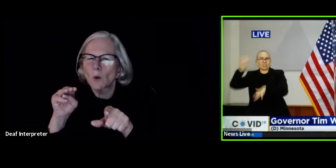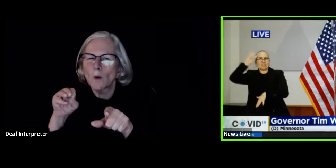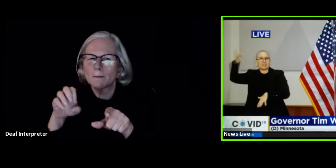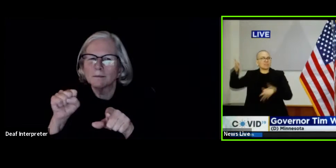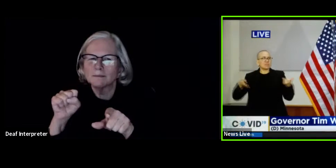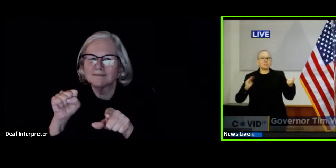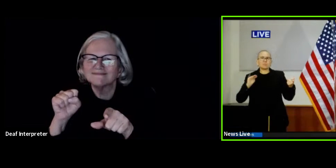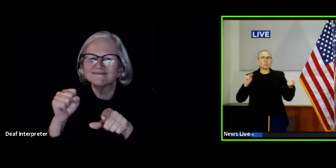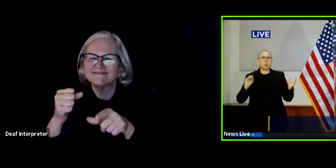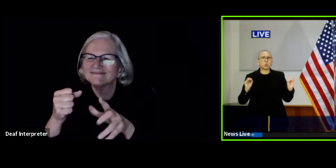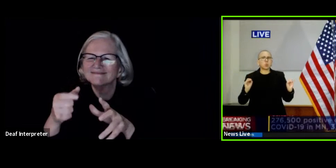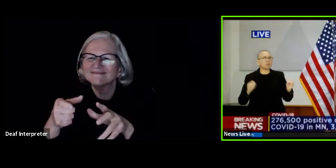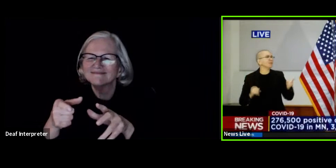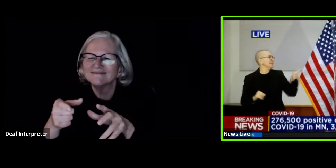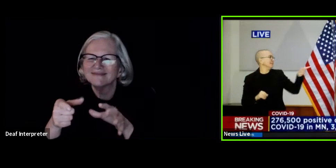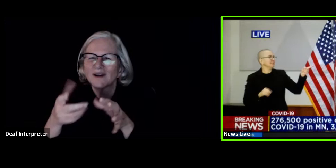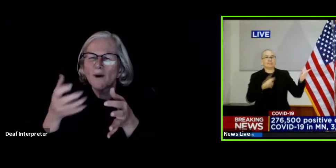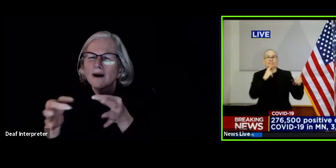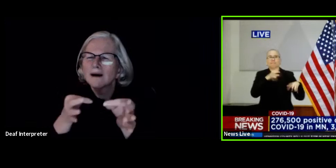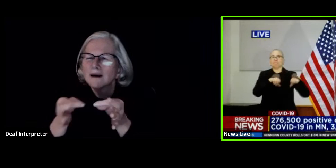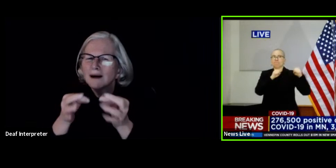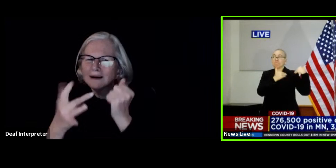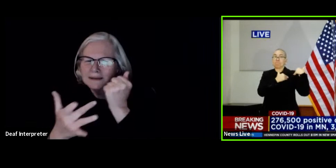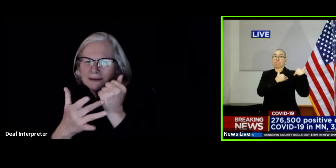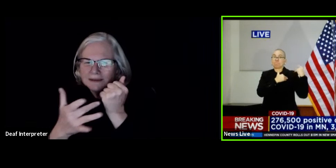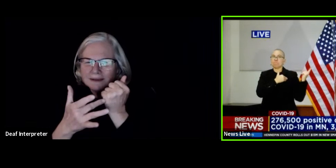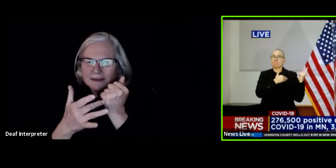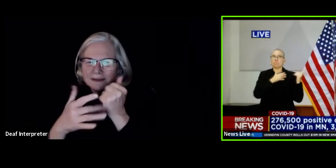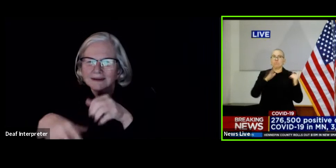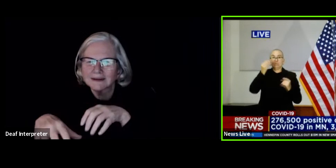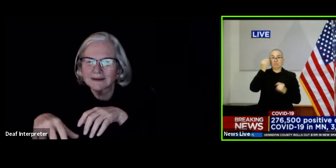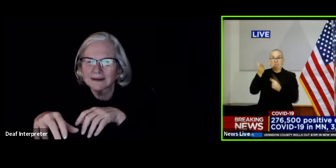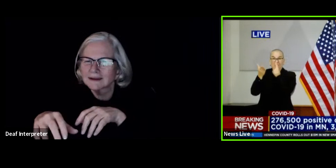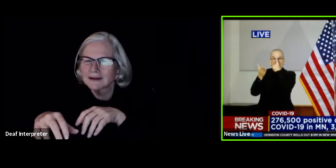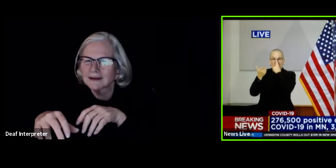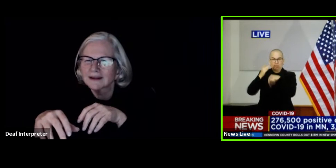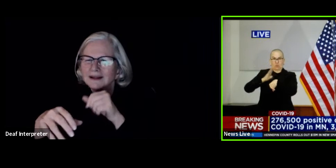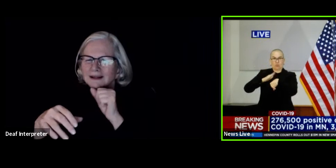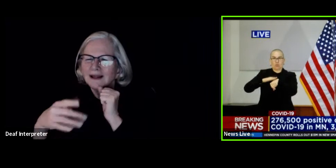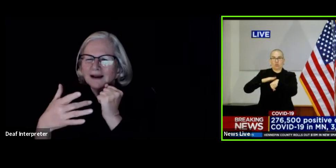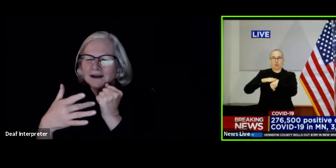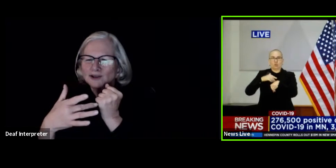RESPONSIBILITY ON THIS. COMMISSIONER TOMES IS VERY EARLY ADAPTER ON A LOT OF THIS. WE'VE BEEN VERY AWARE OF THIS TECHNOLOGY EARLY